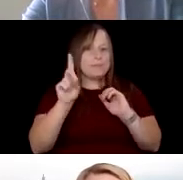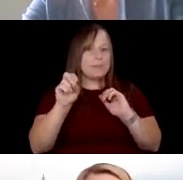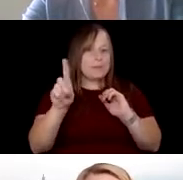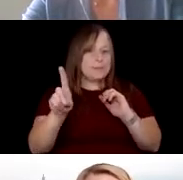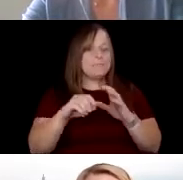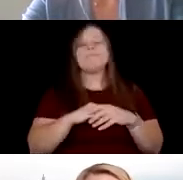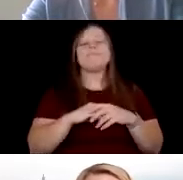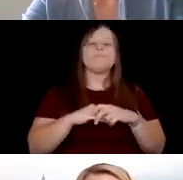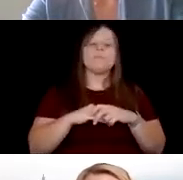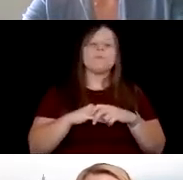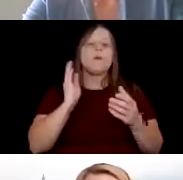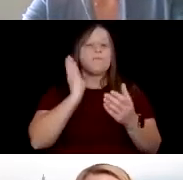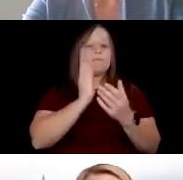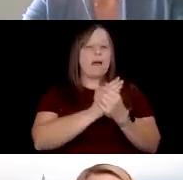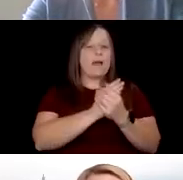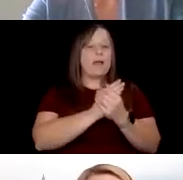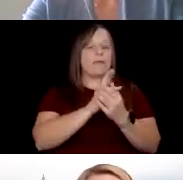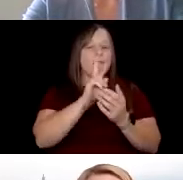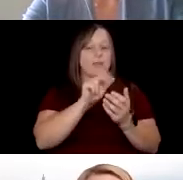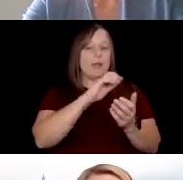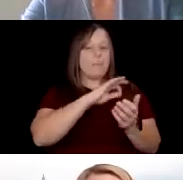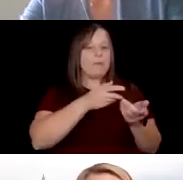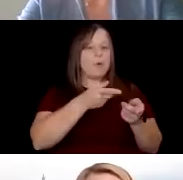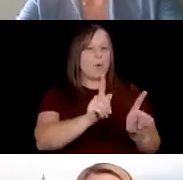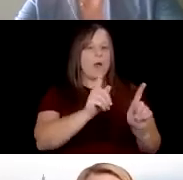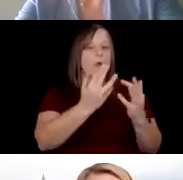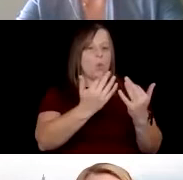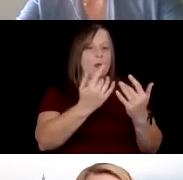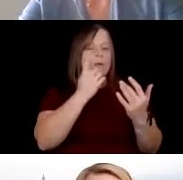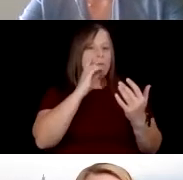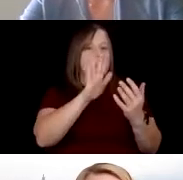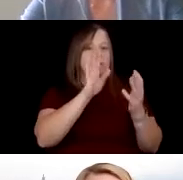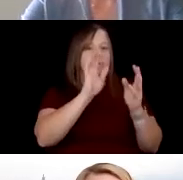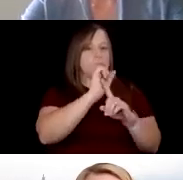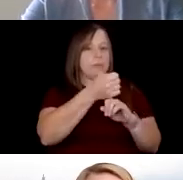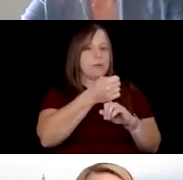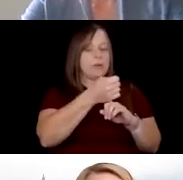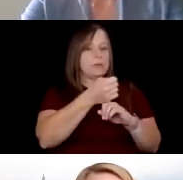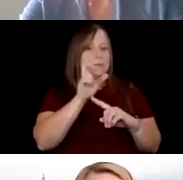And you can file a claim for VA benefits while you're waiting for your case to be heard by the DoD Review Board.